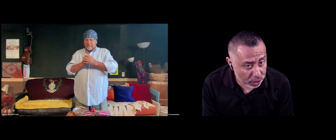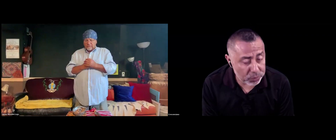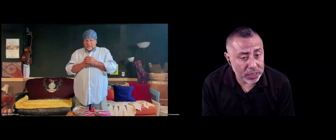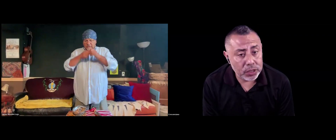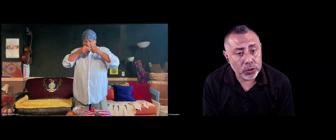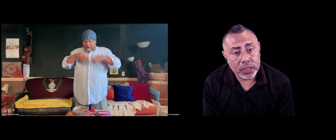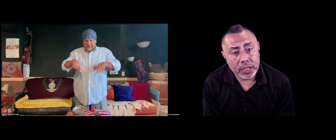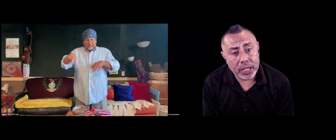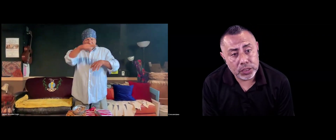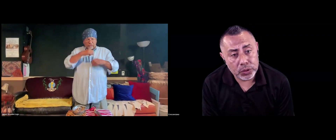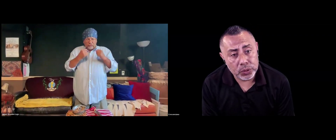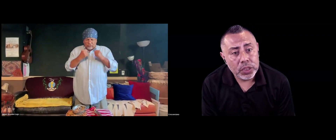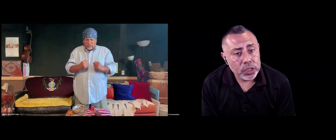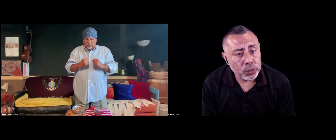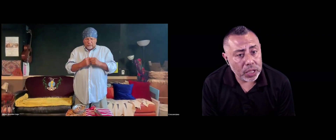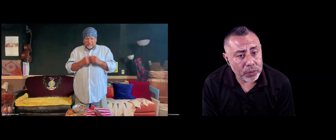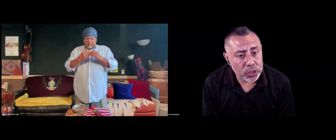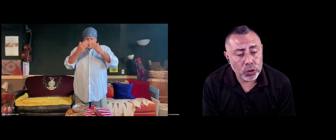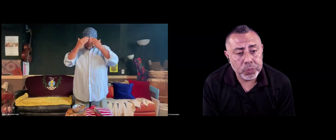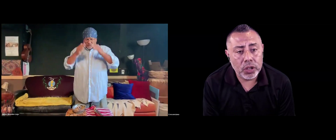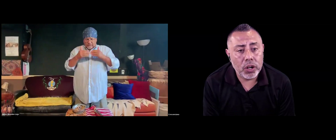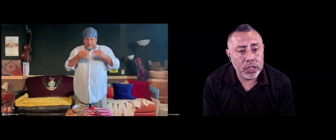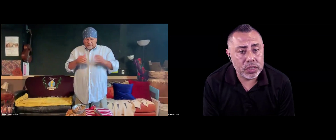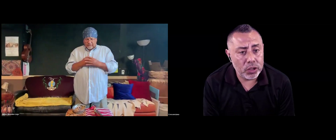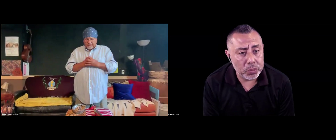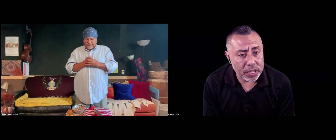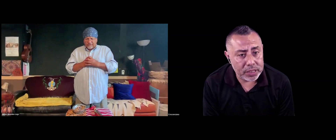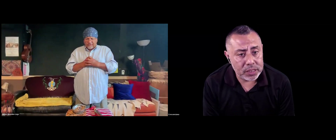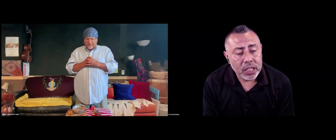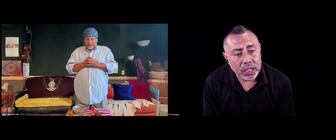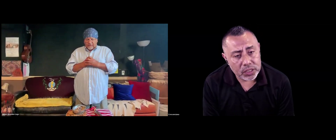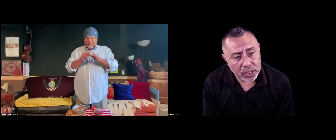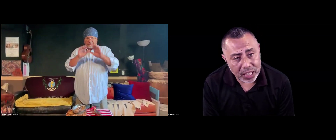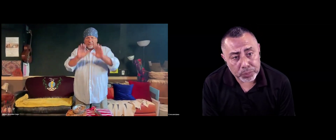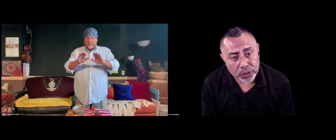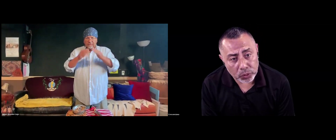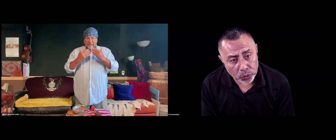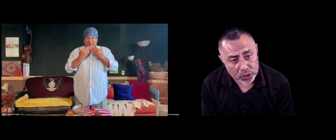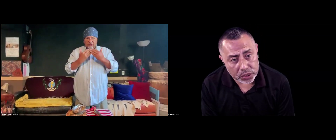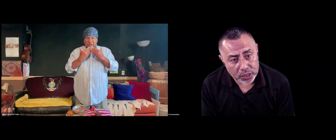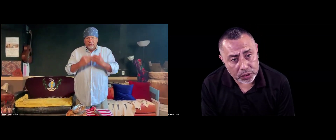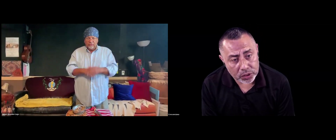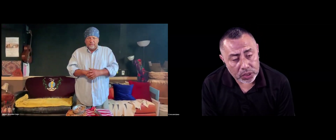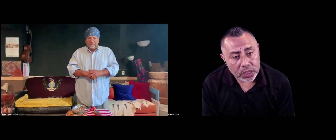And I ask you to allow us to open our hearts and our minds and to collaborate and work together.